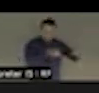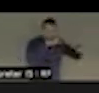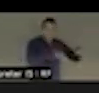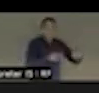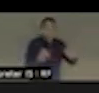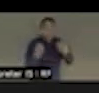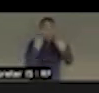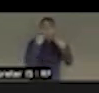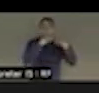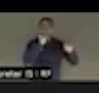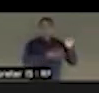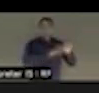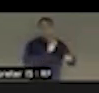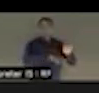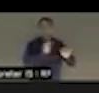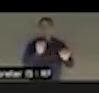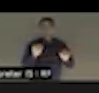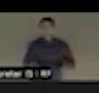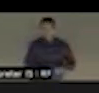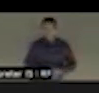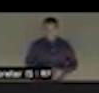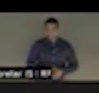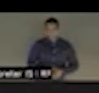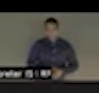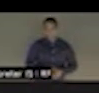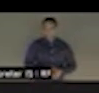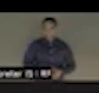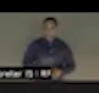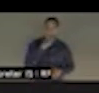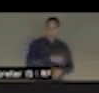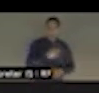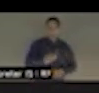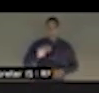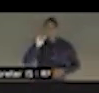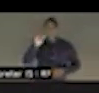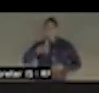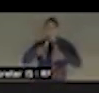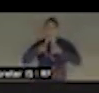like providing feedback via email or using a form.